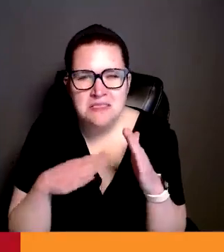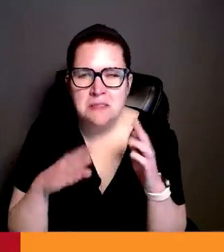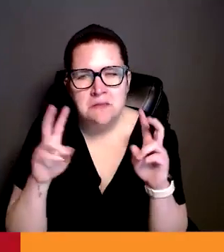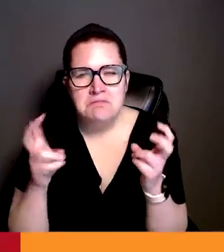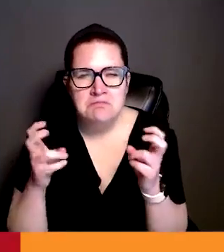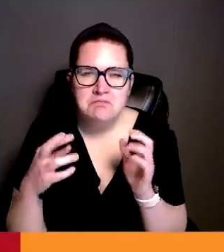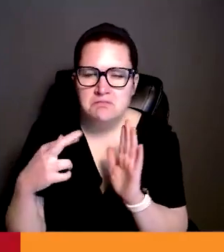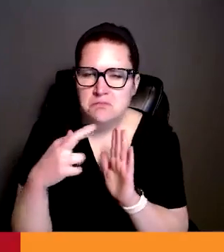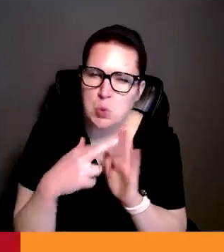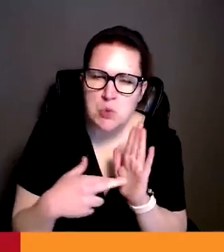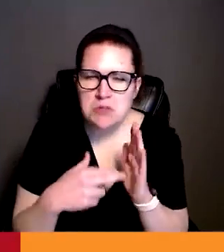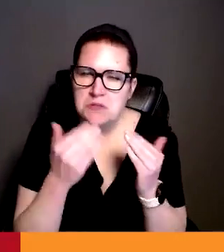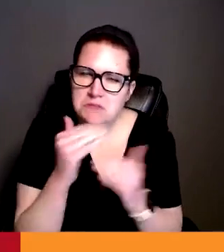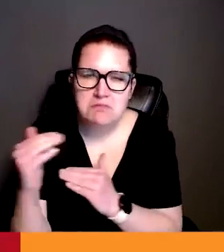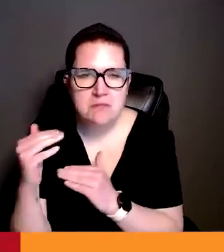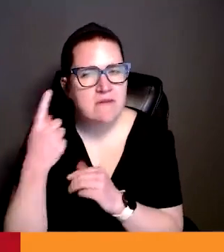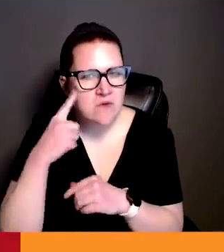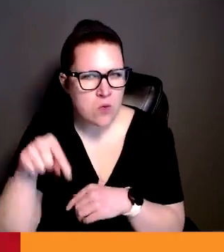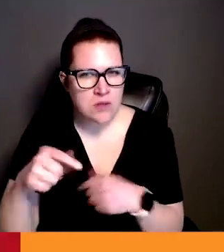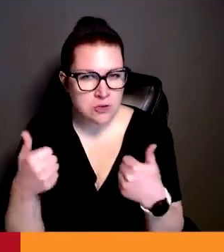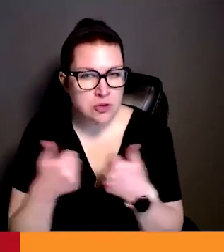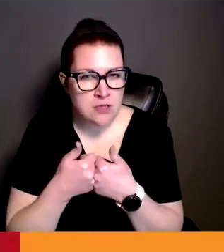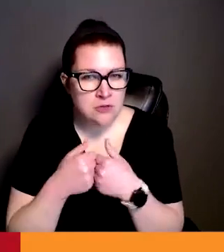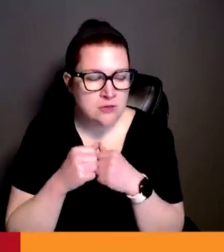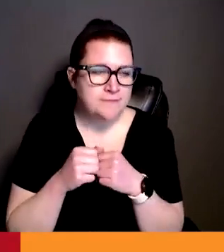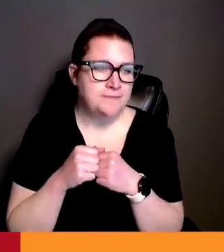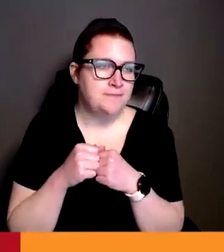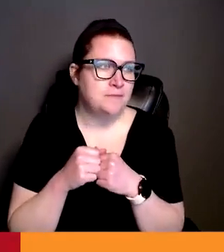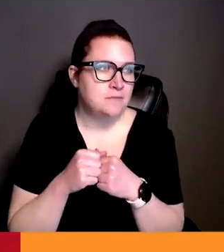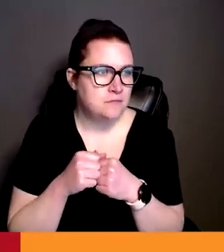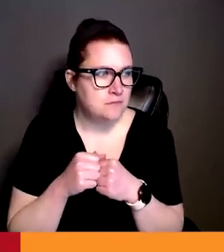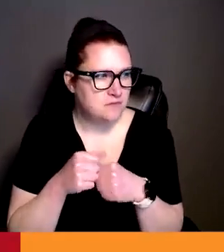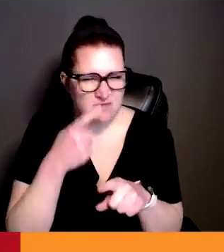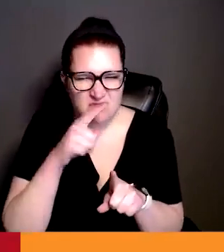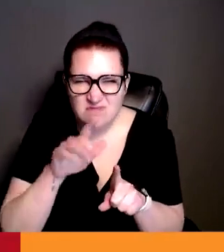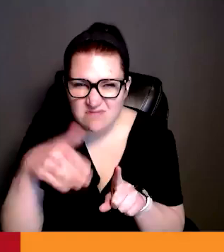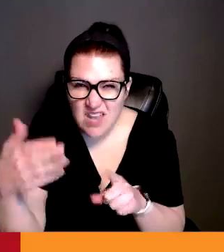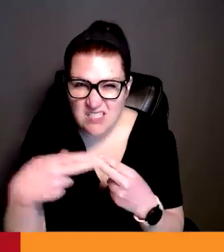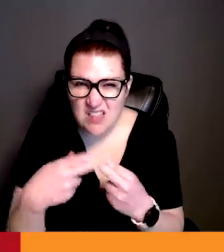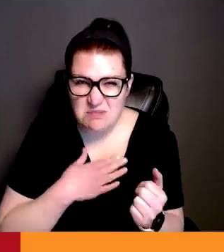the challenge. If someone could advance the slides.